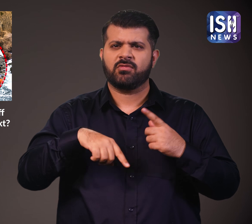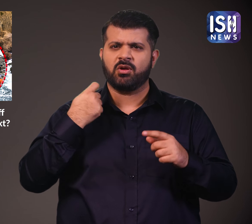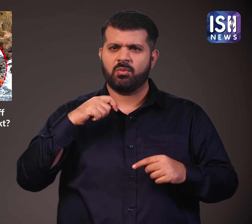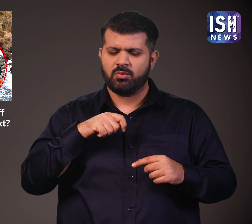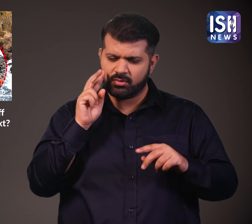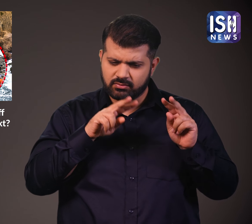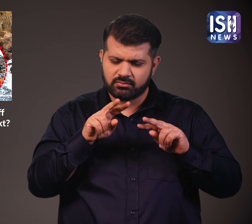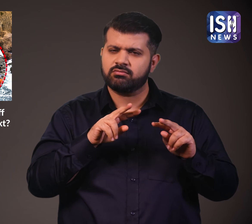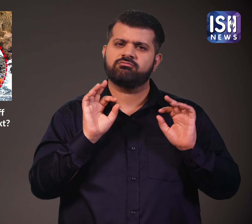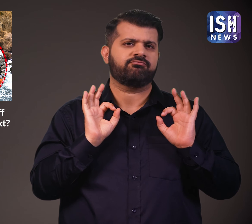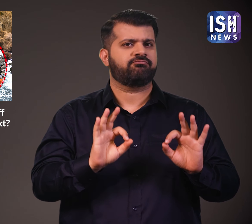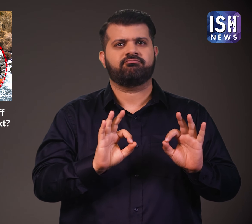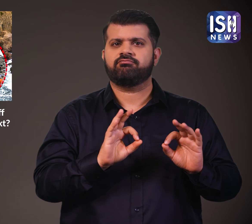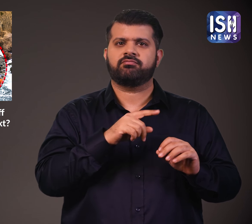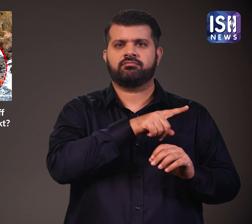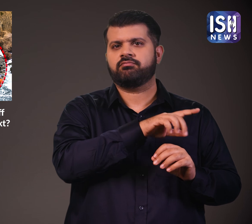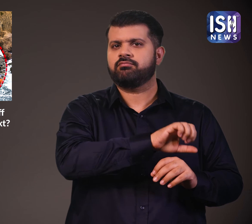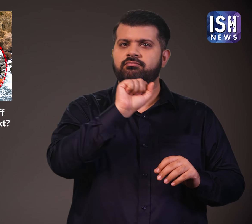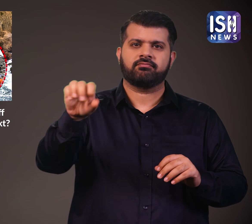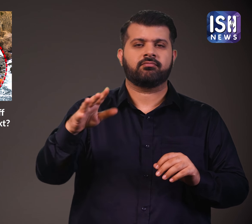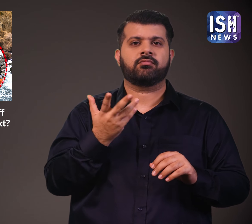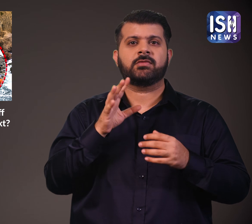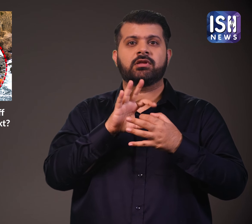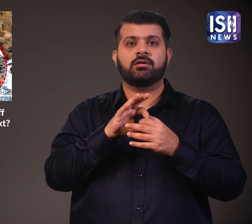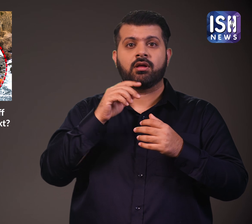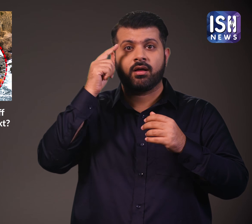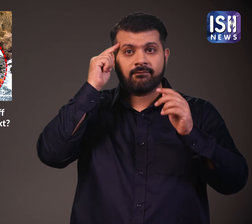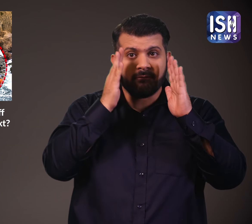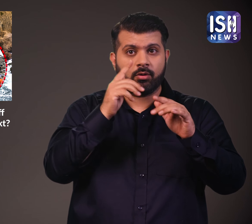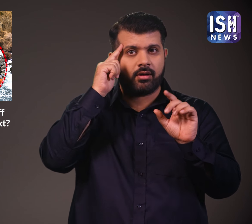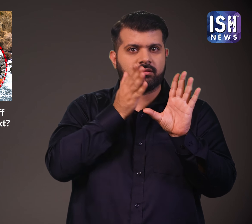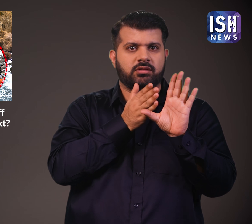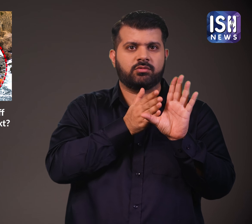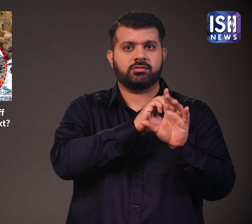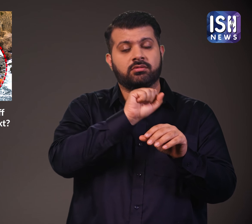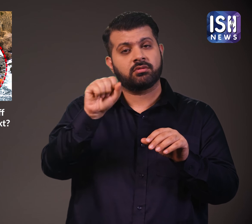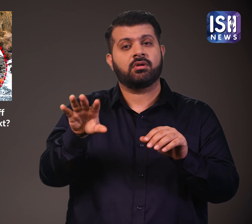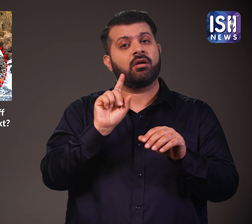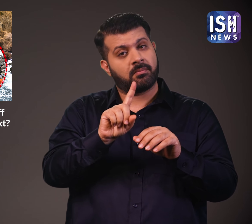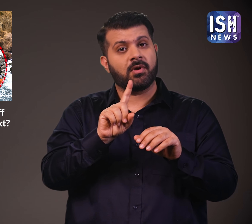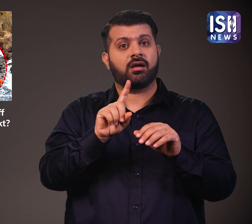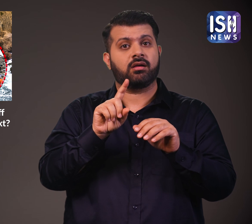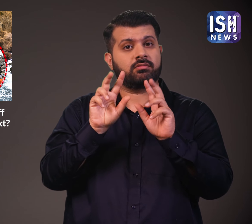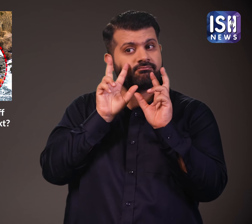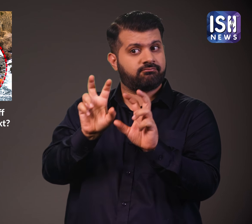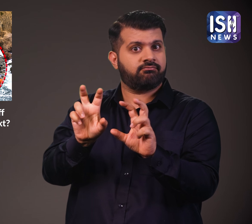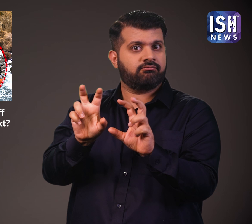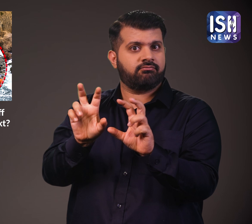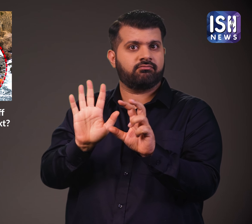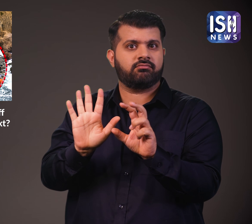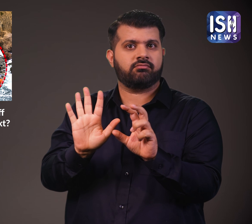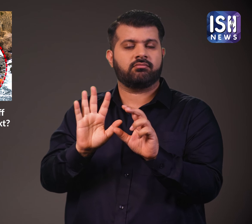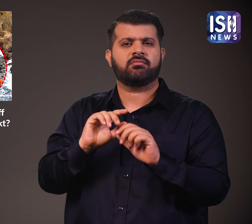Patel was sent for psychiatric treatment and counseling under strict court supervision.